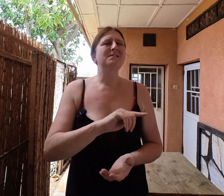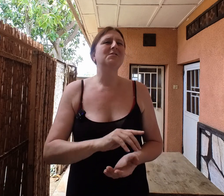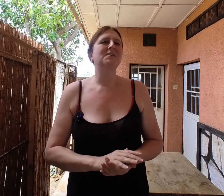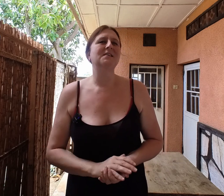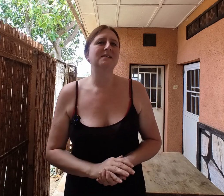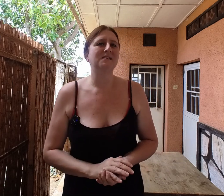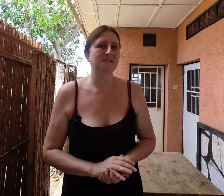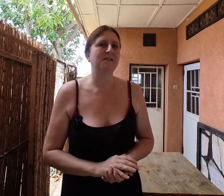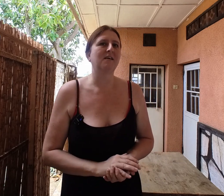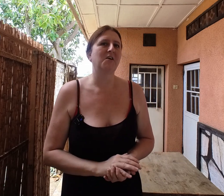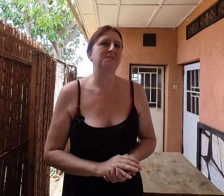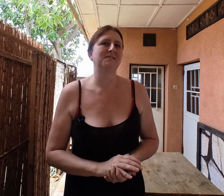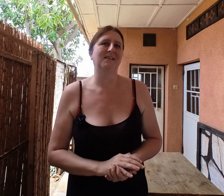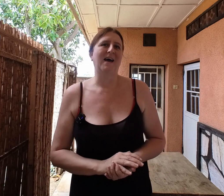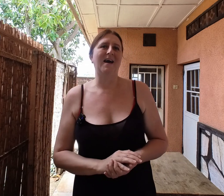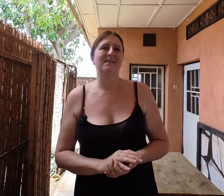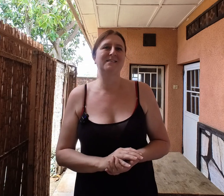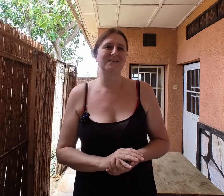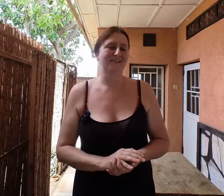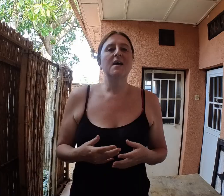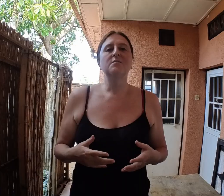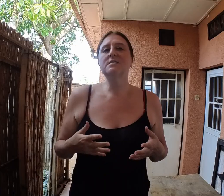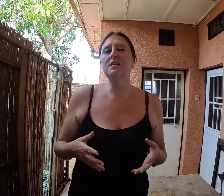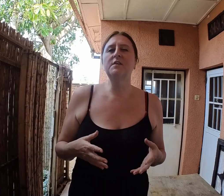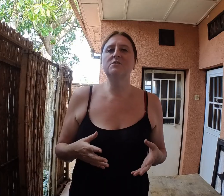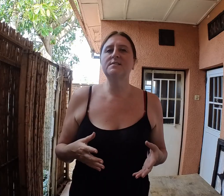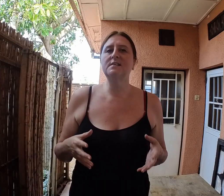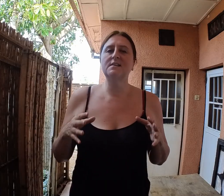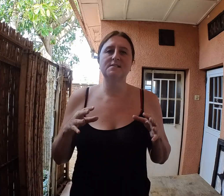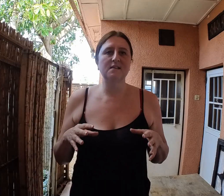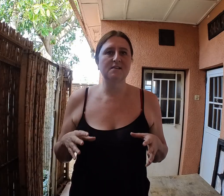it's a good idea to start using that. Now, it's kind of interesting cuz in